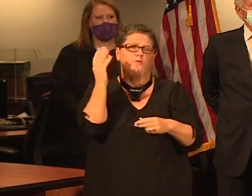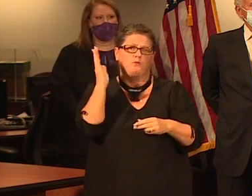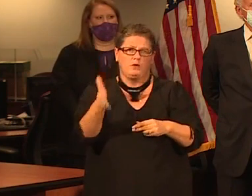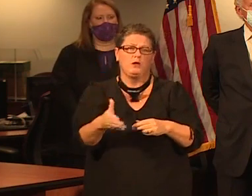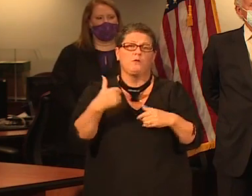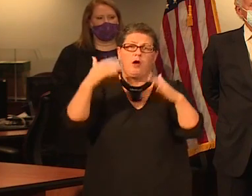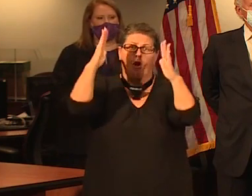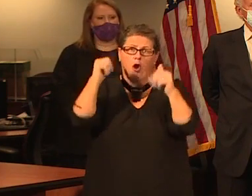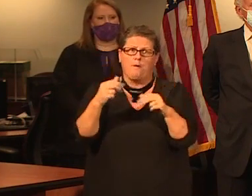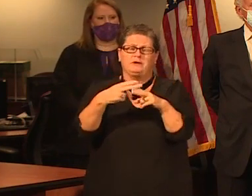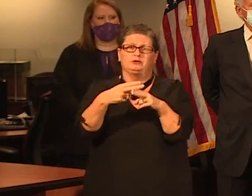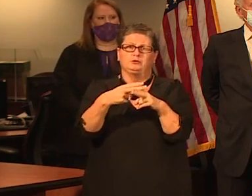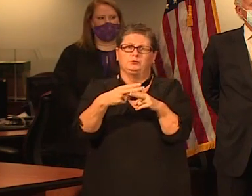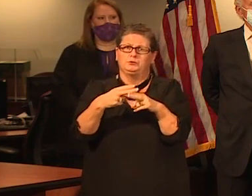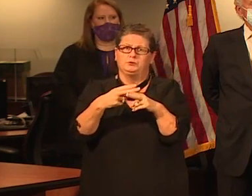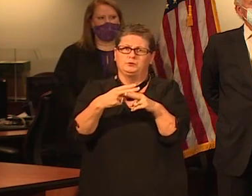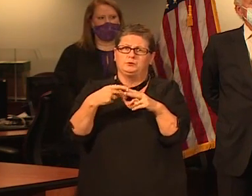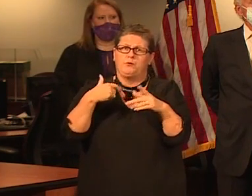CAROLINA.